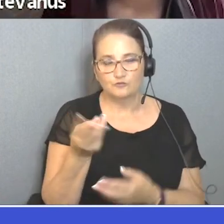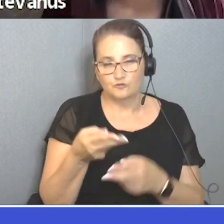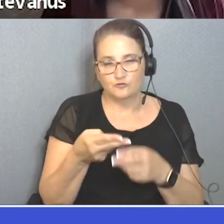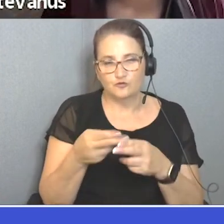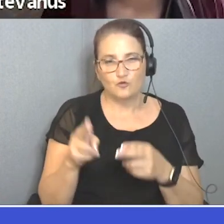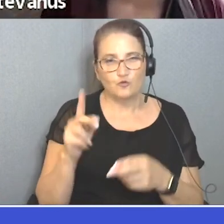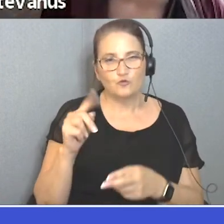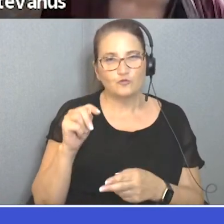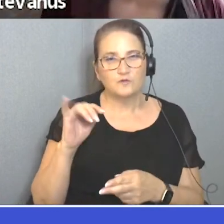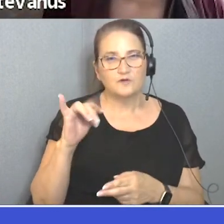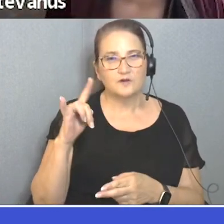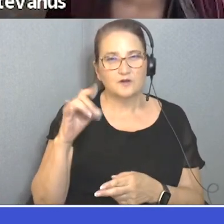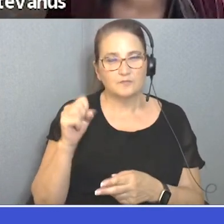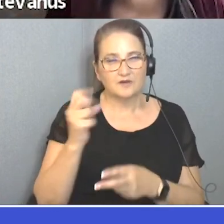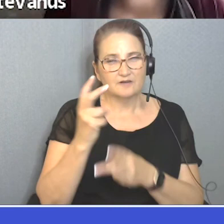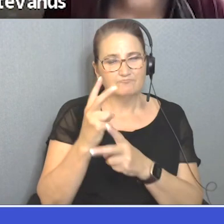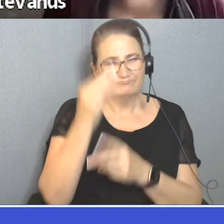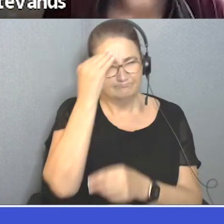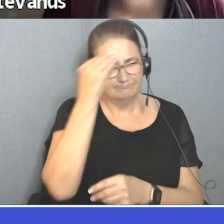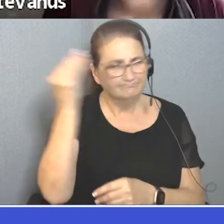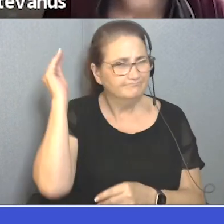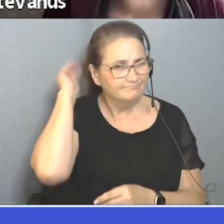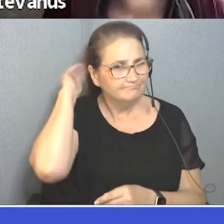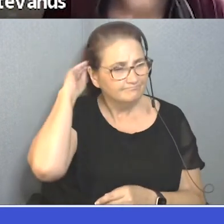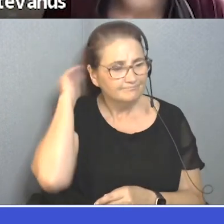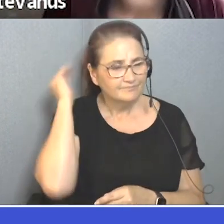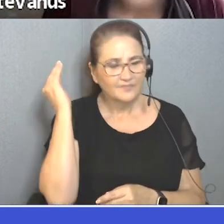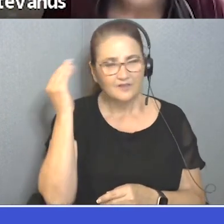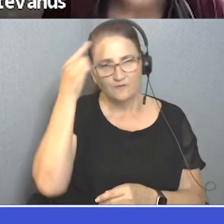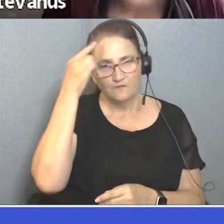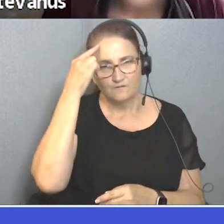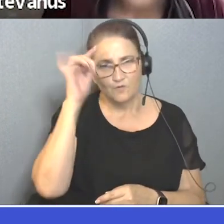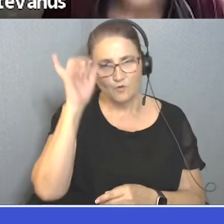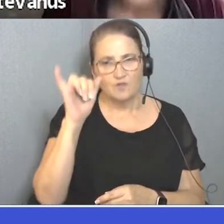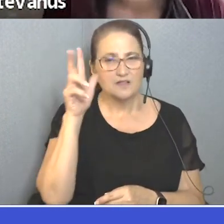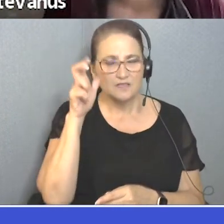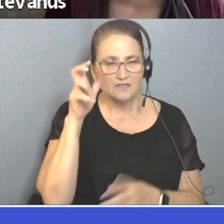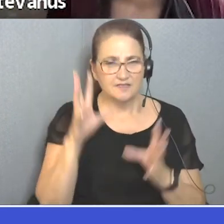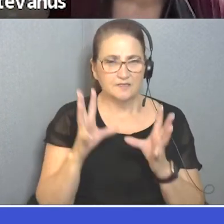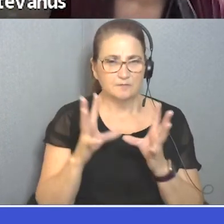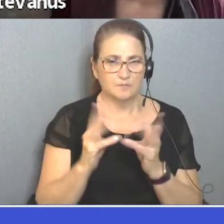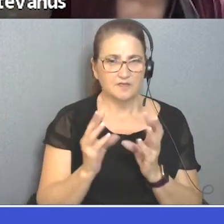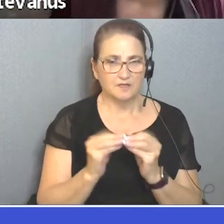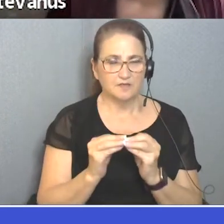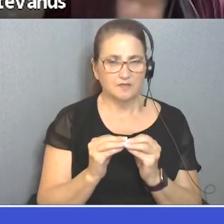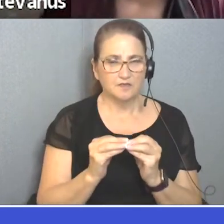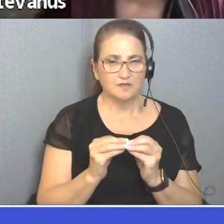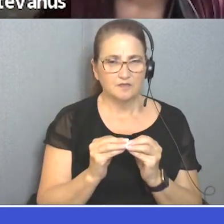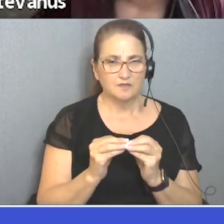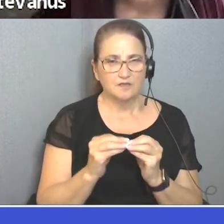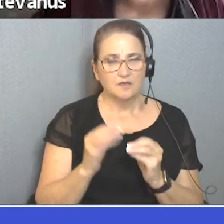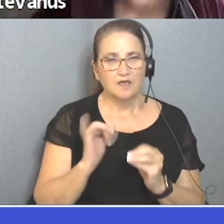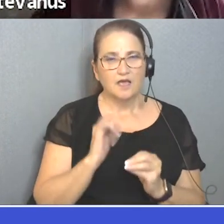So again, those are just a few quick tips to keep in mind for a listening